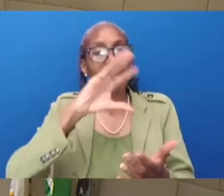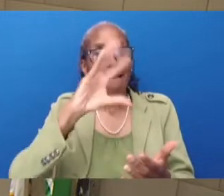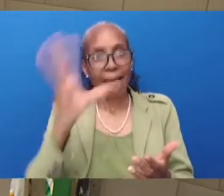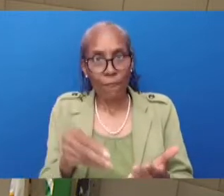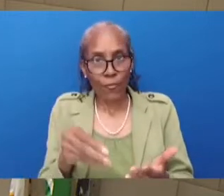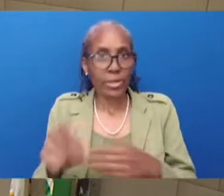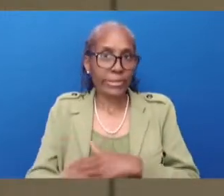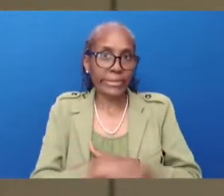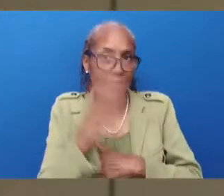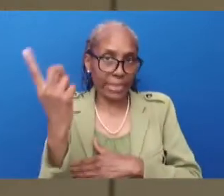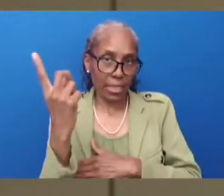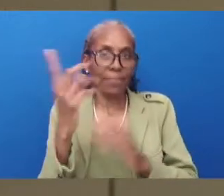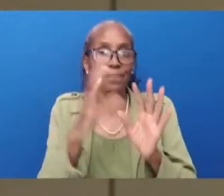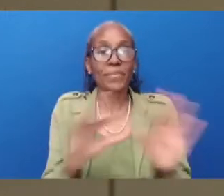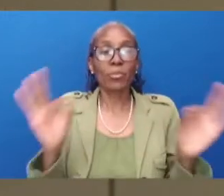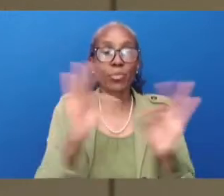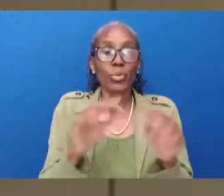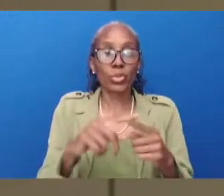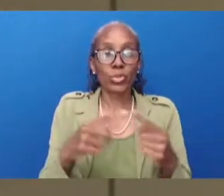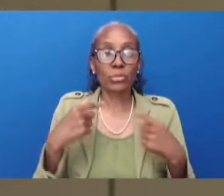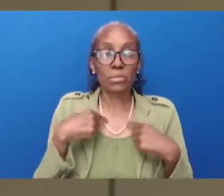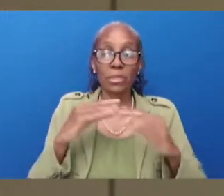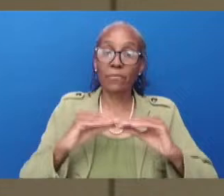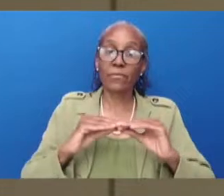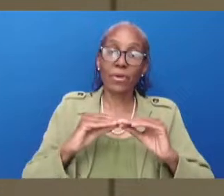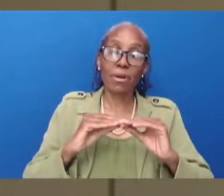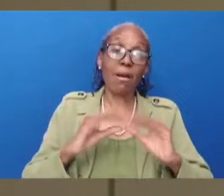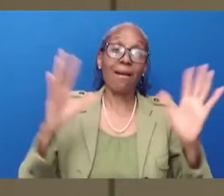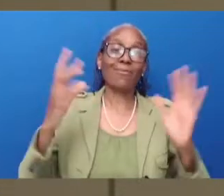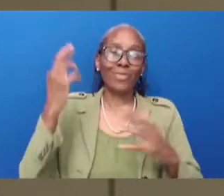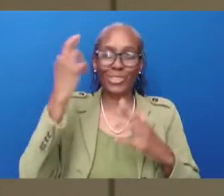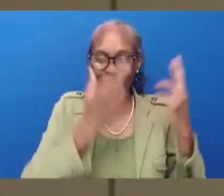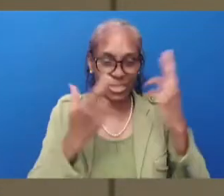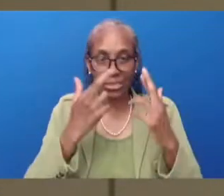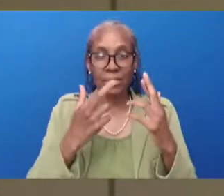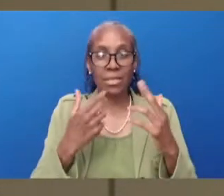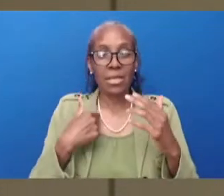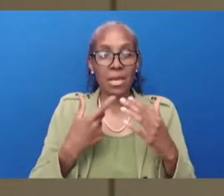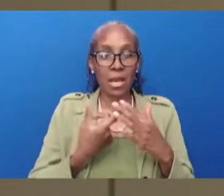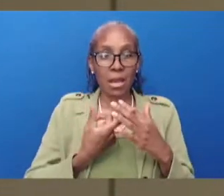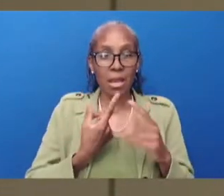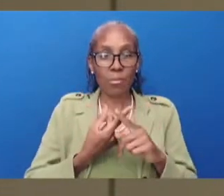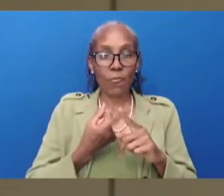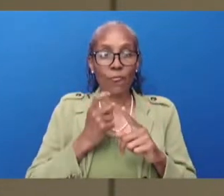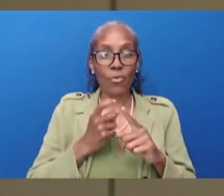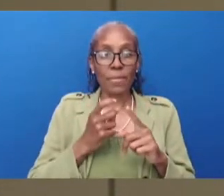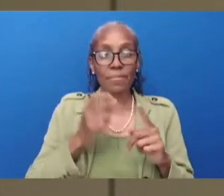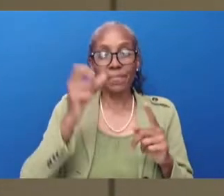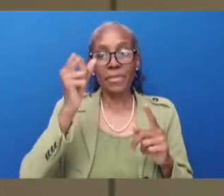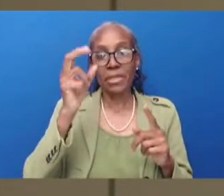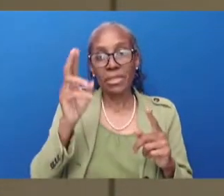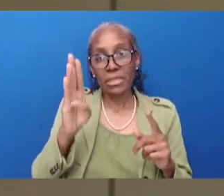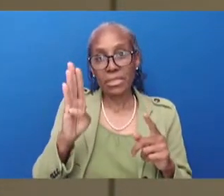I WOULD LIKE TO THANK OUR